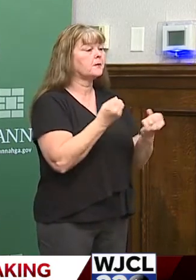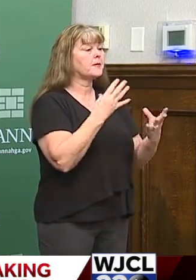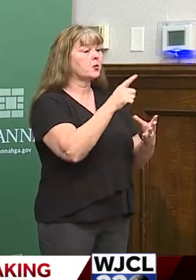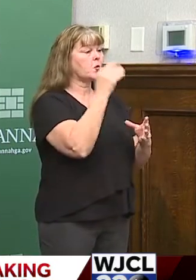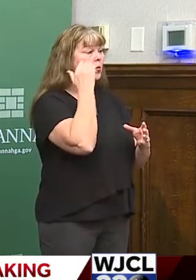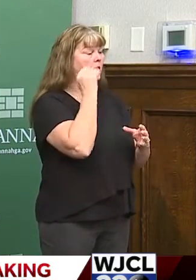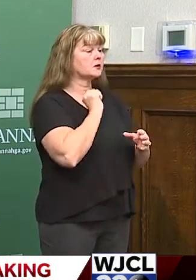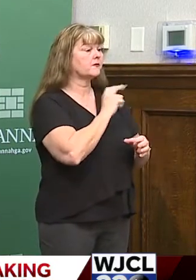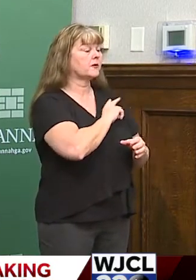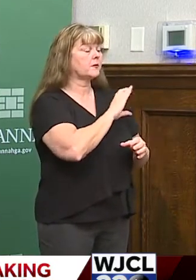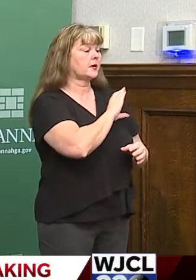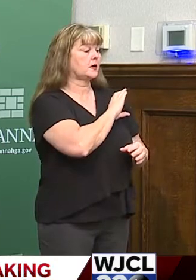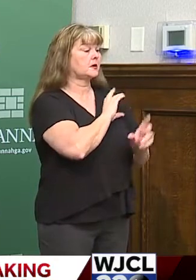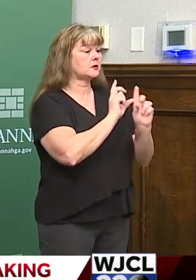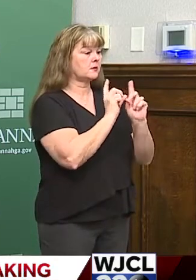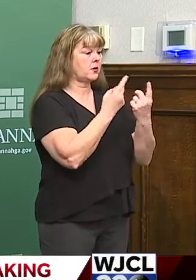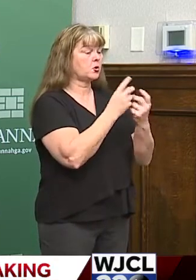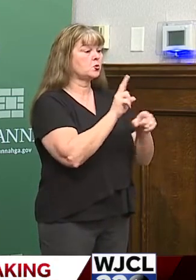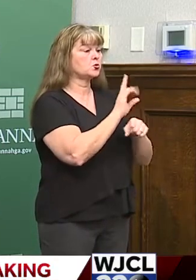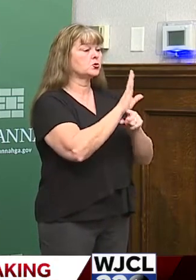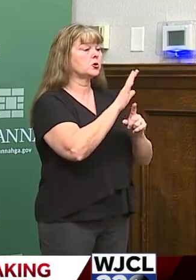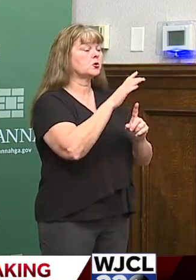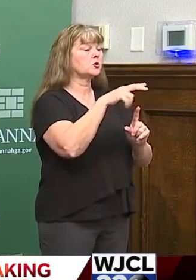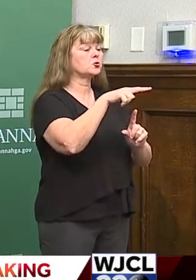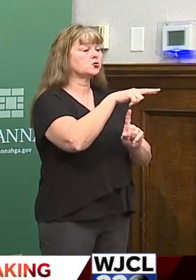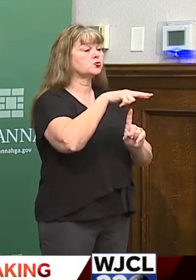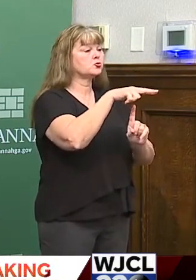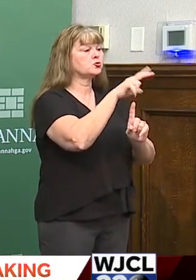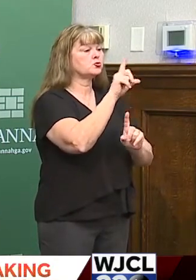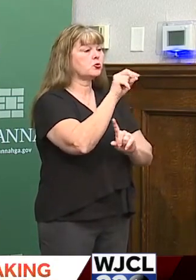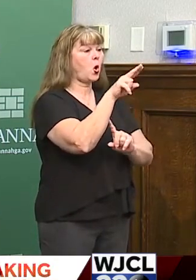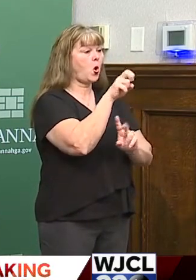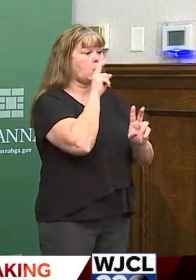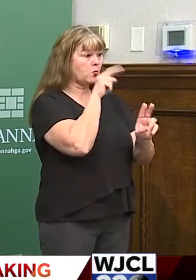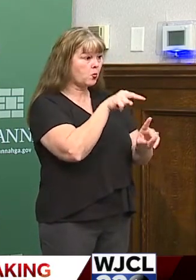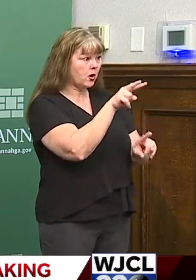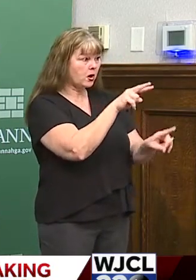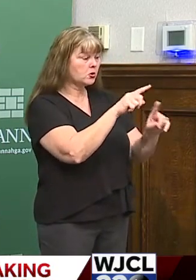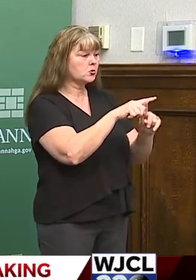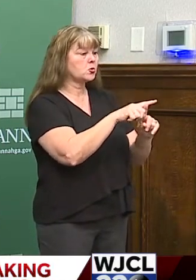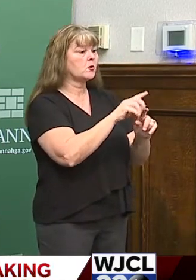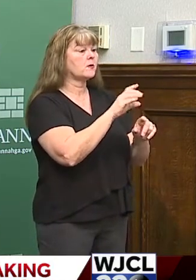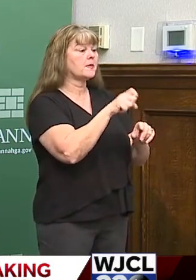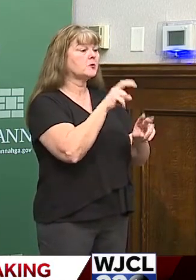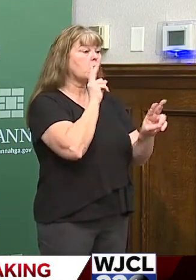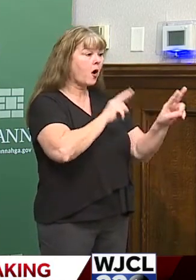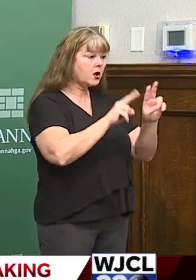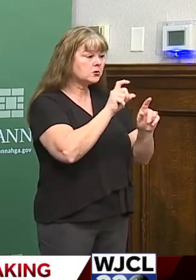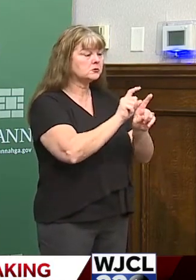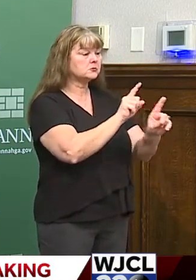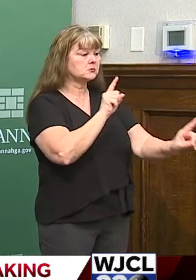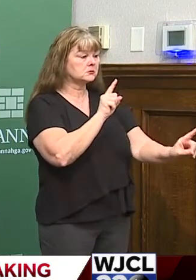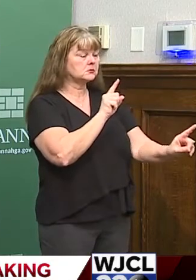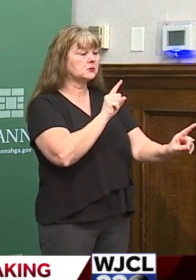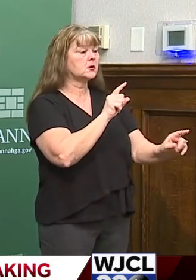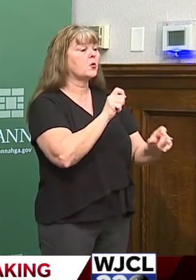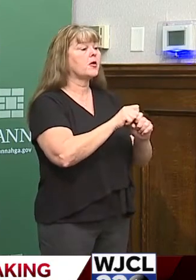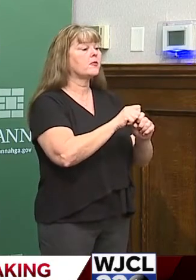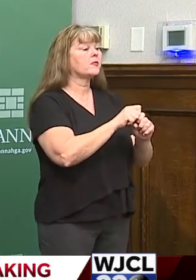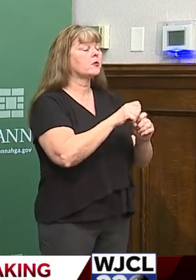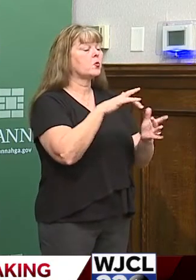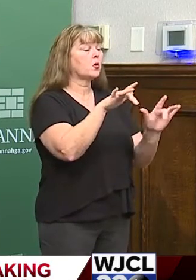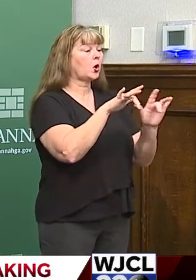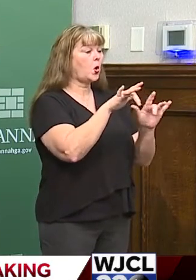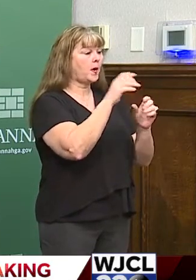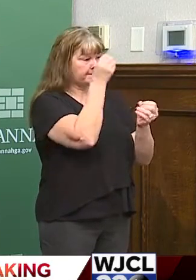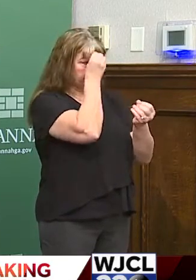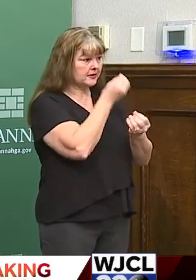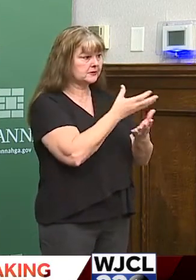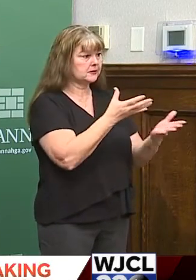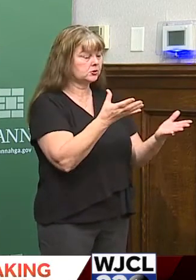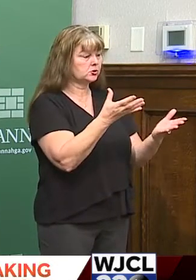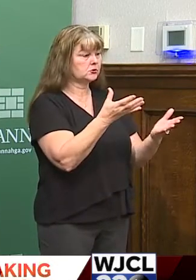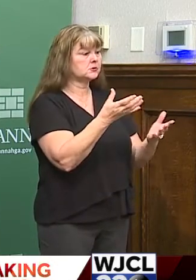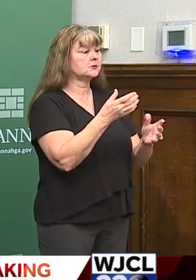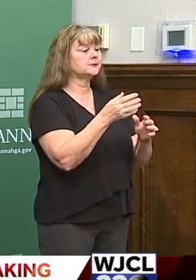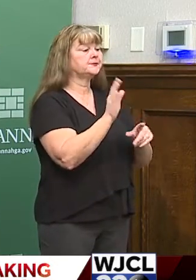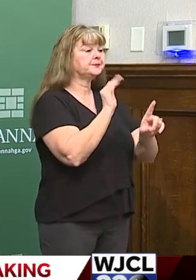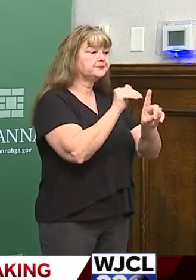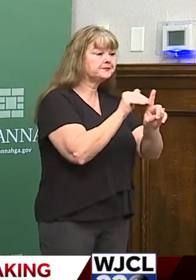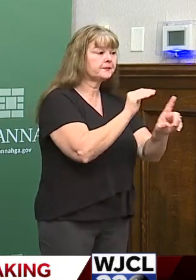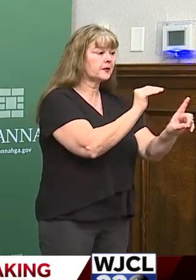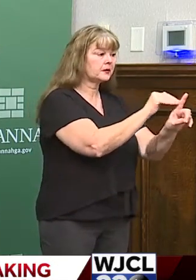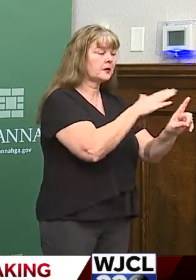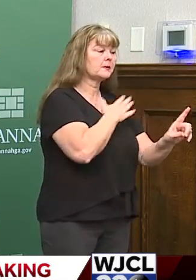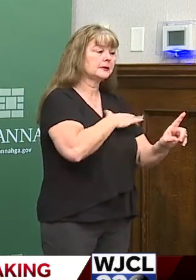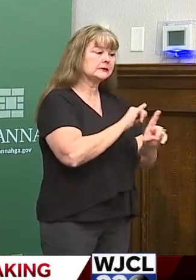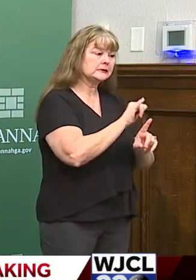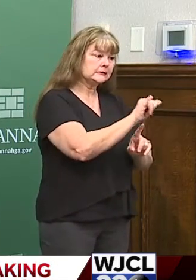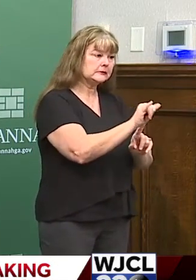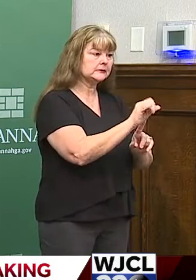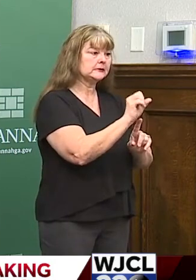AS MANY OF YOU ARE AWARE, THE SAVANNAH POLICE DEPARTMENT IS USING ITS DRONE FLEET TO ENFORCE SOCIAL DISTANCING MESSAGE.